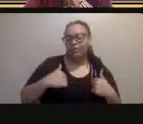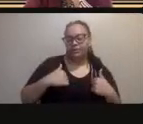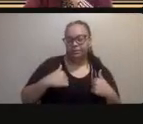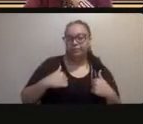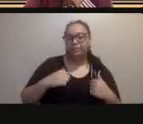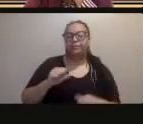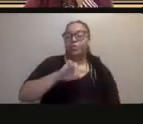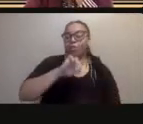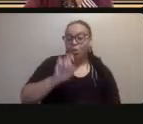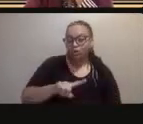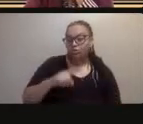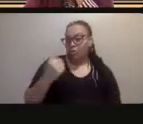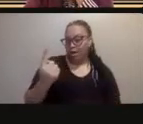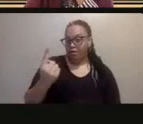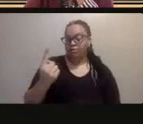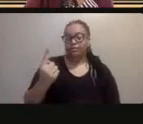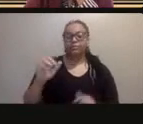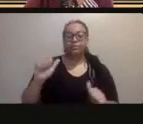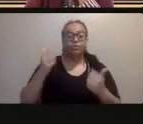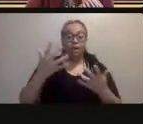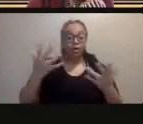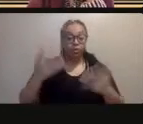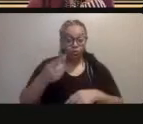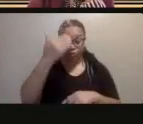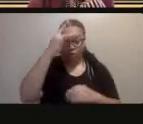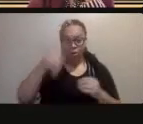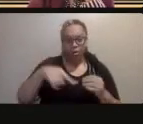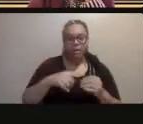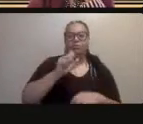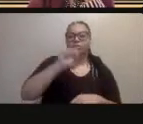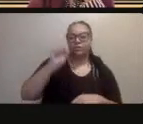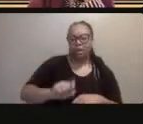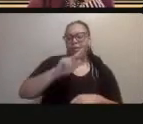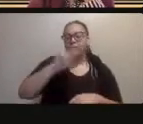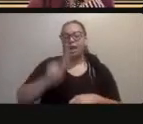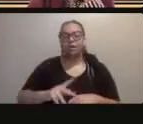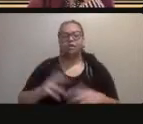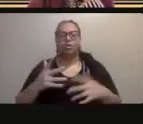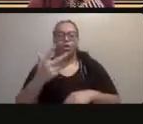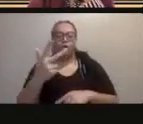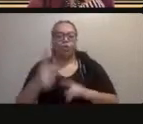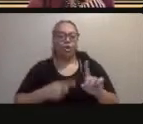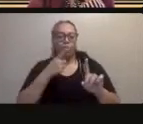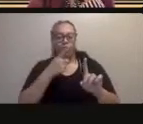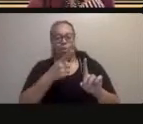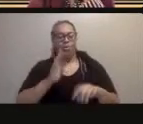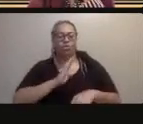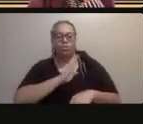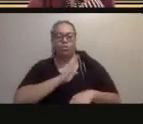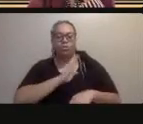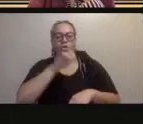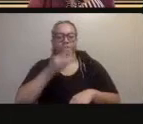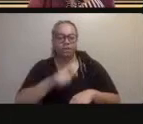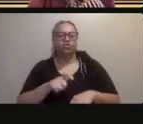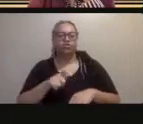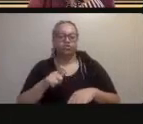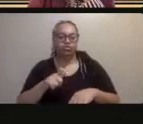CURRENTLY. AND HERE ARE THE ANSWERS TO MY QUESTIONS THAT WERE PROVIDED TO